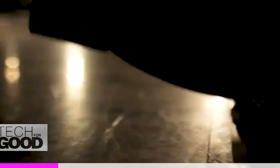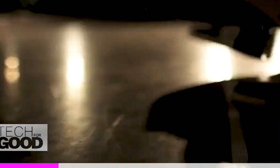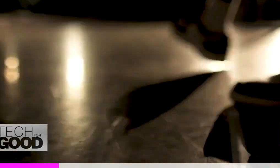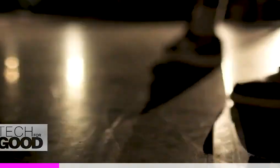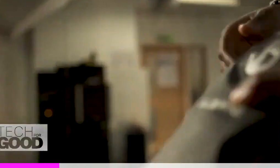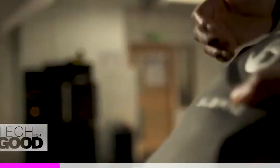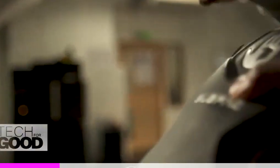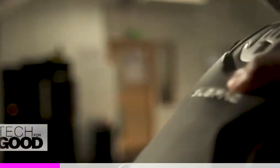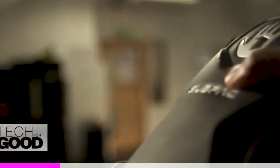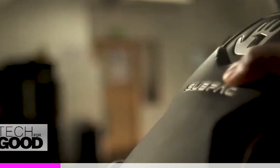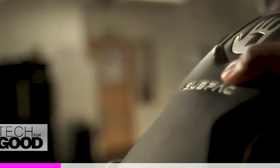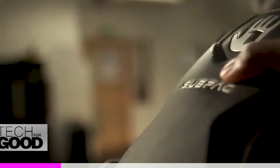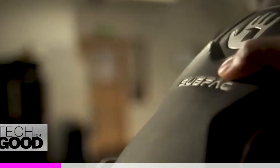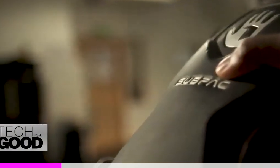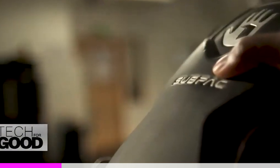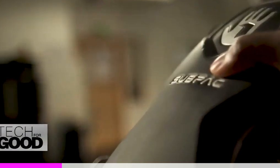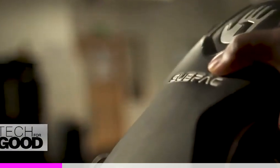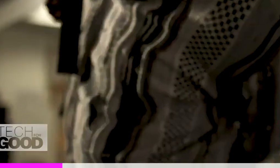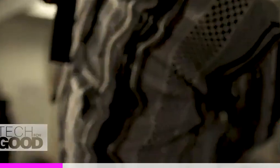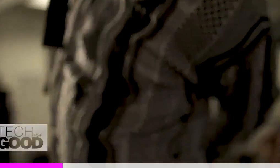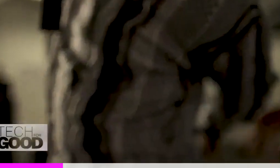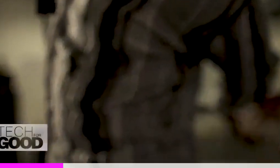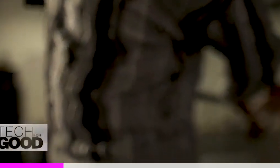Using a tactile audio platform called SUBPAC, Fonseca